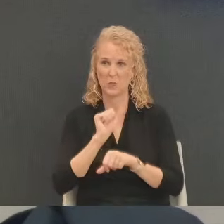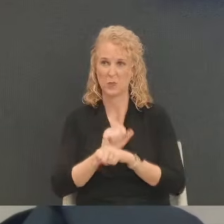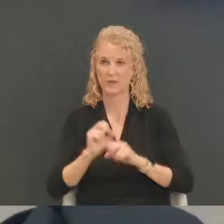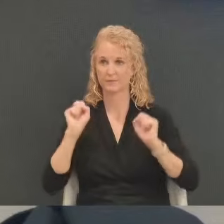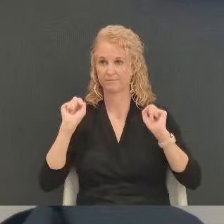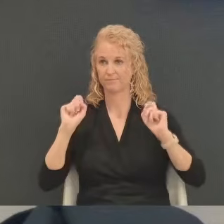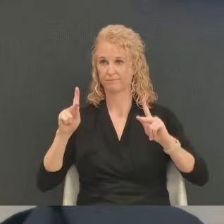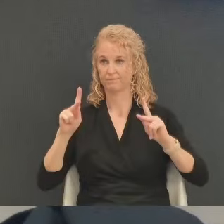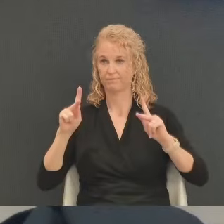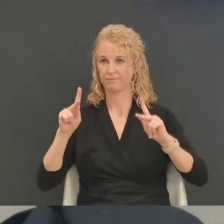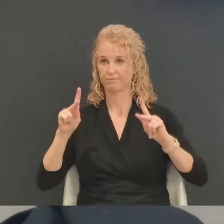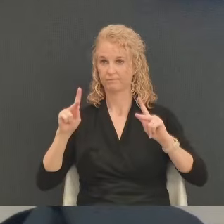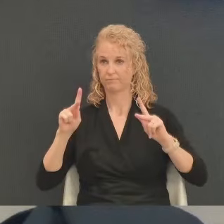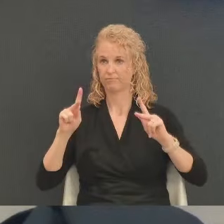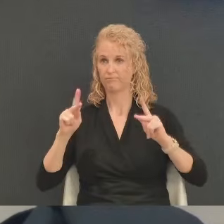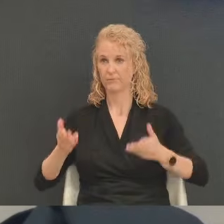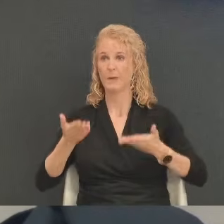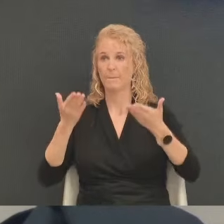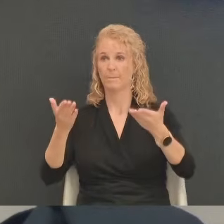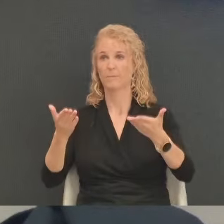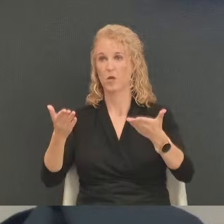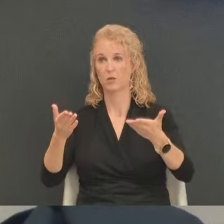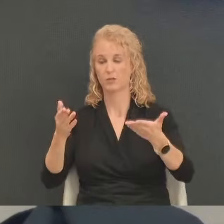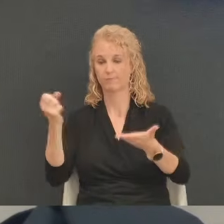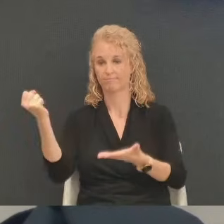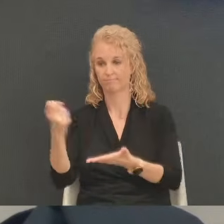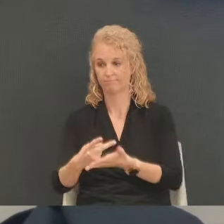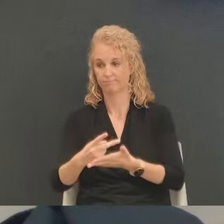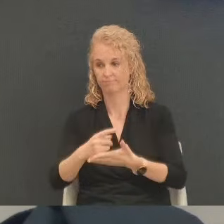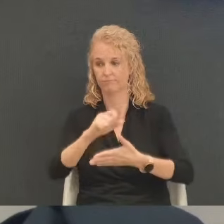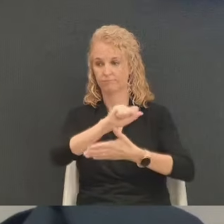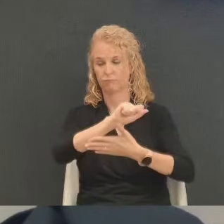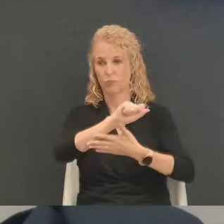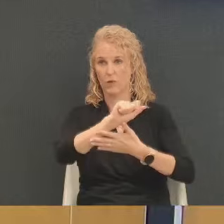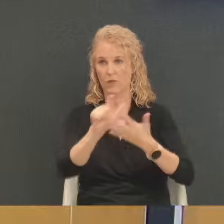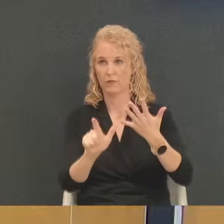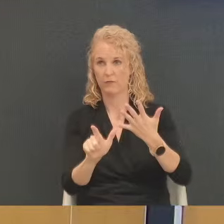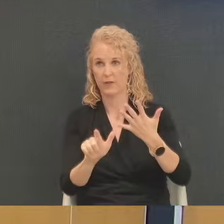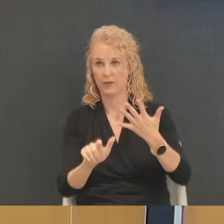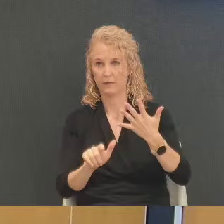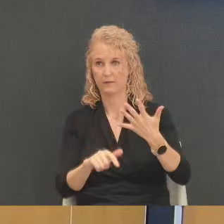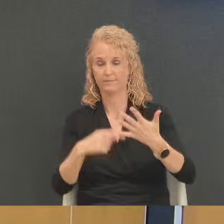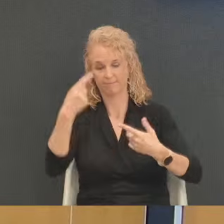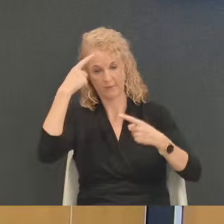discussion. I'd like to make a motion to adopt by leaves one through five. Second. Commissioner